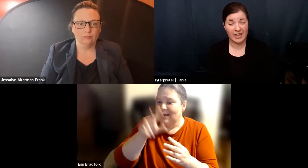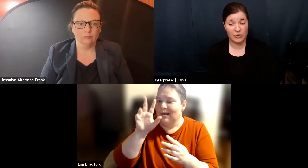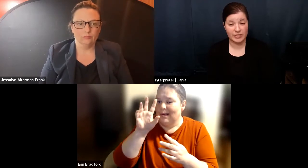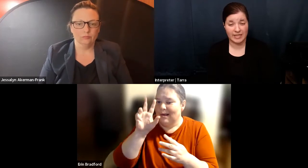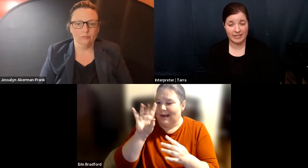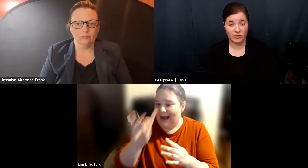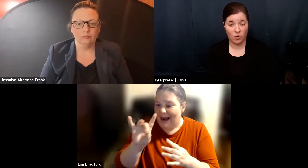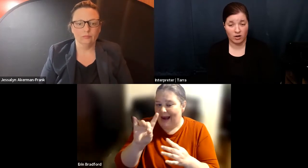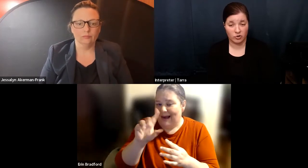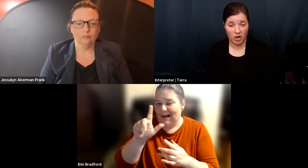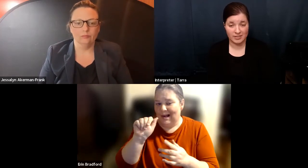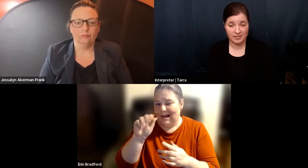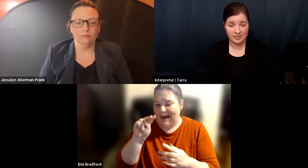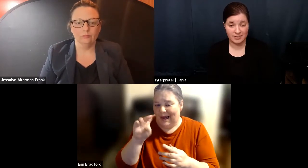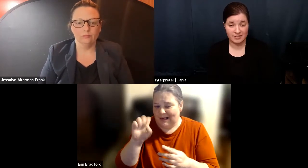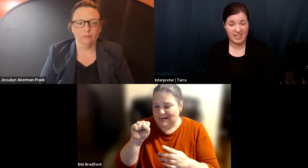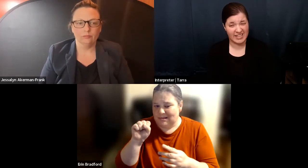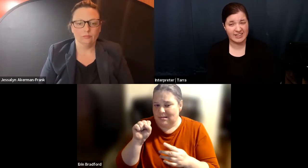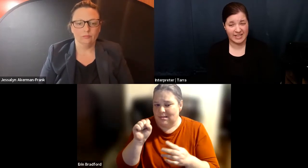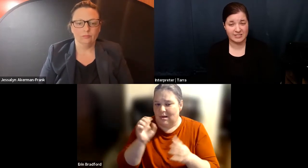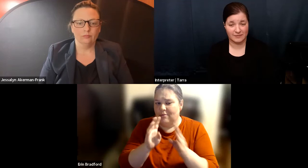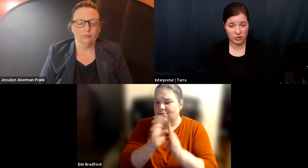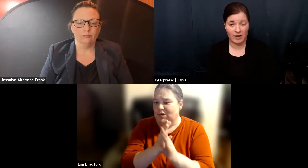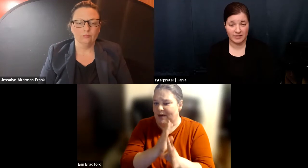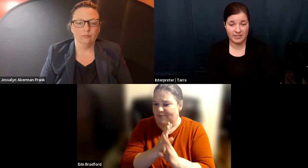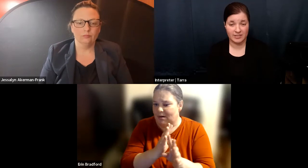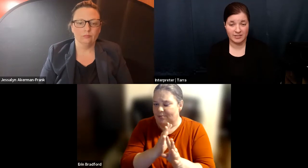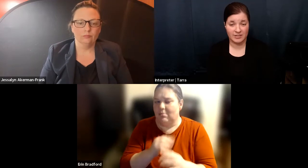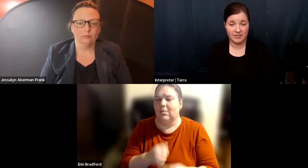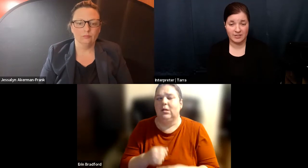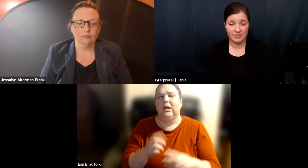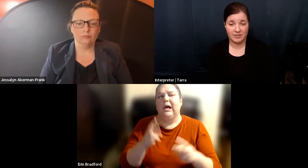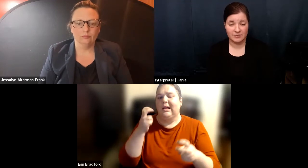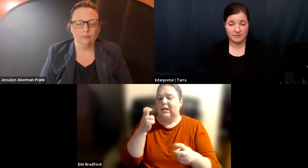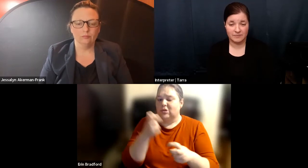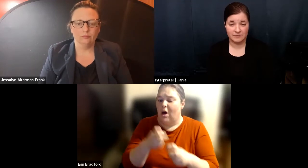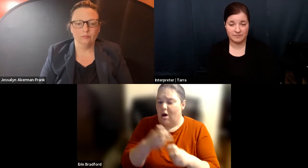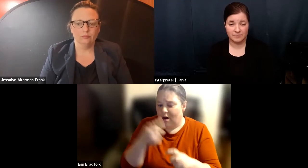And there was eight lanes of traffic, and that's clearly not safe. And I only had 30 seconds to walk across.